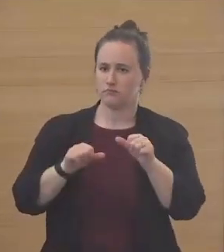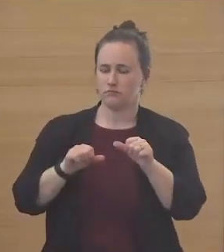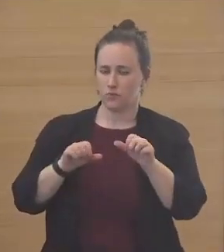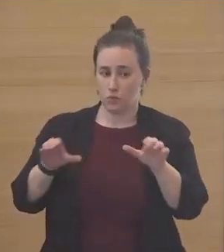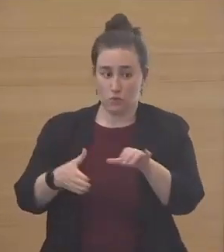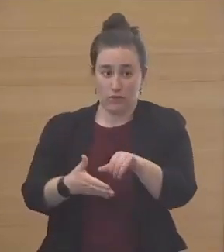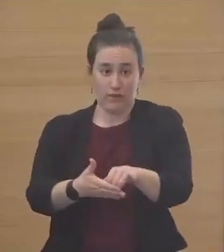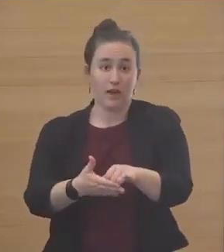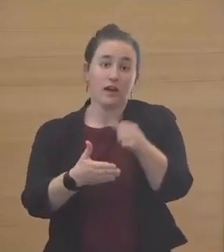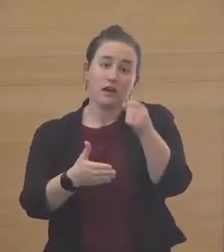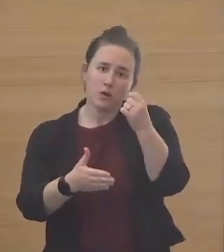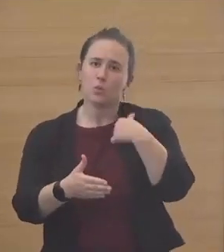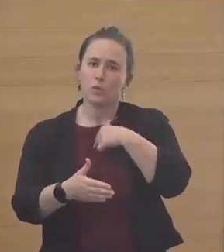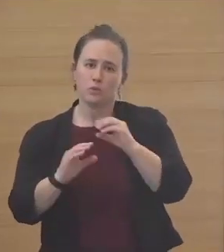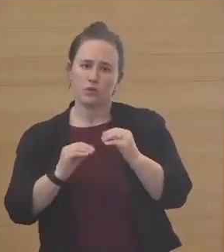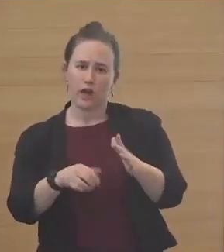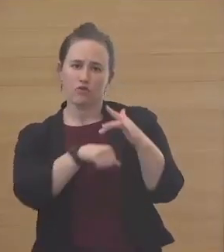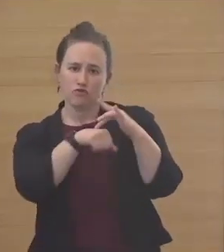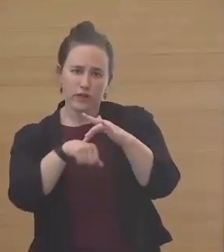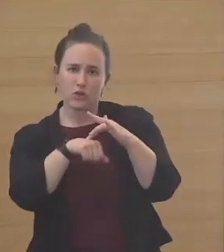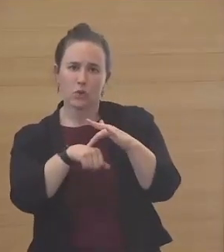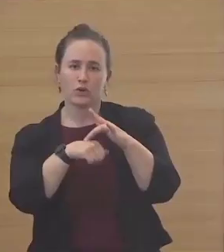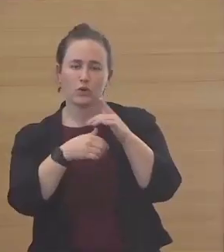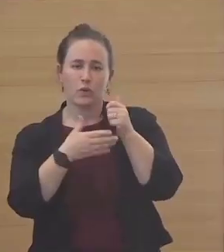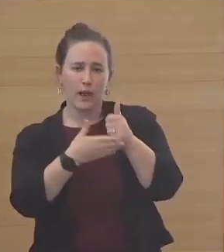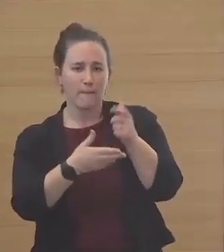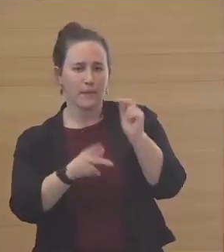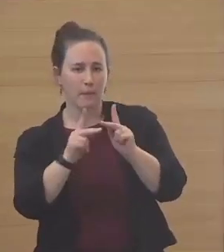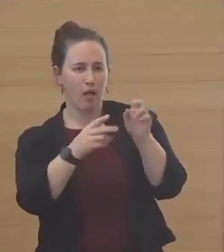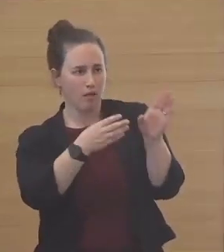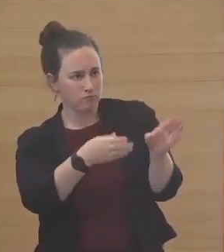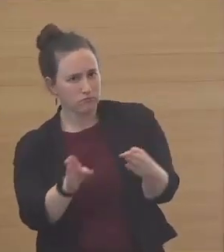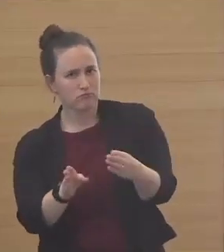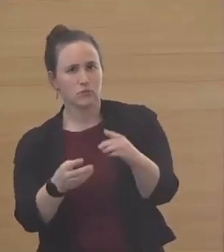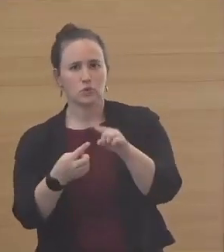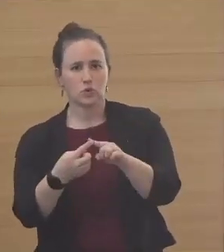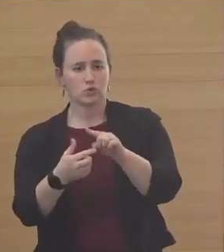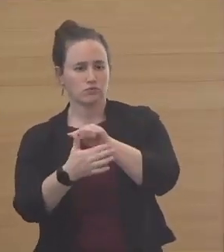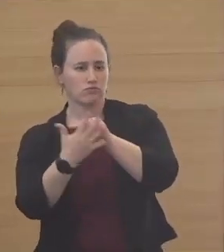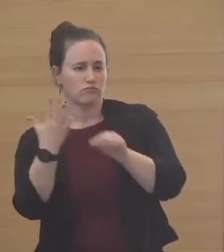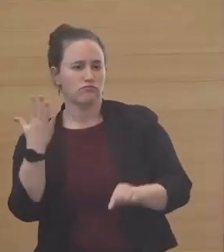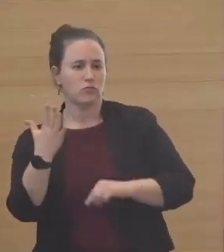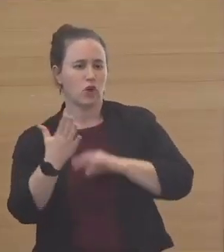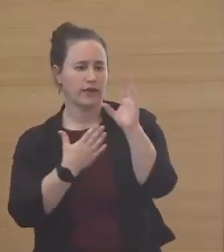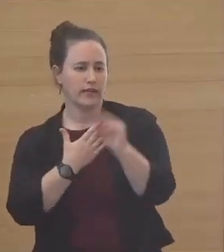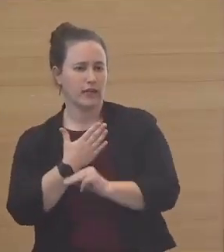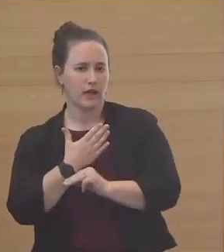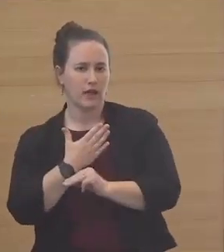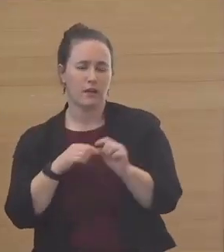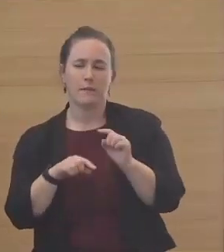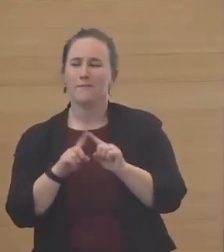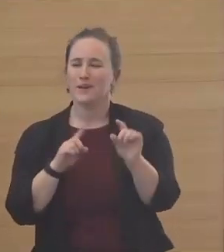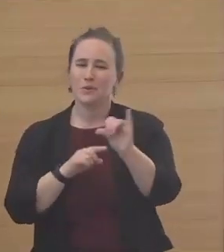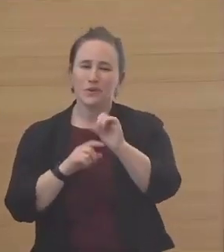our website directing people to some of those curriculums. But yea, it's just sort of figuring out where do we go